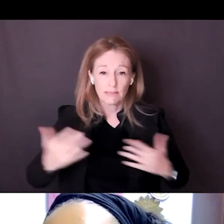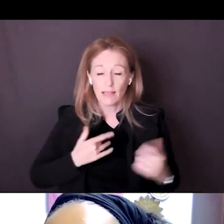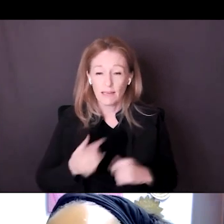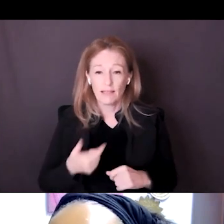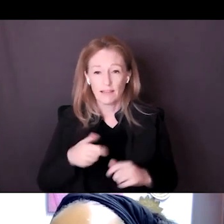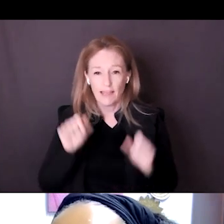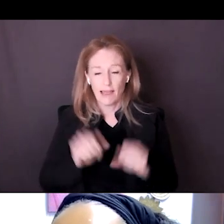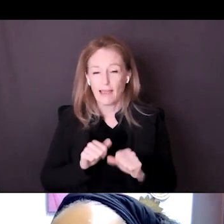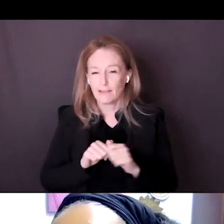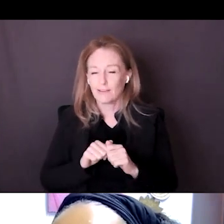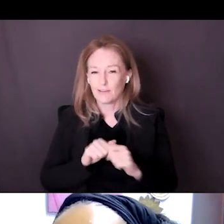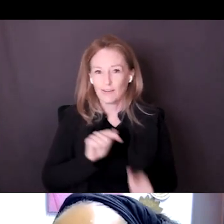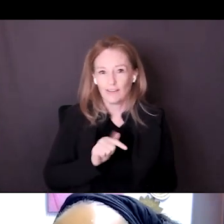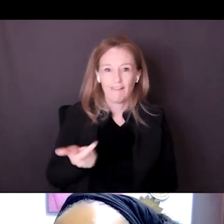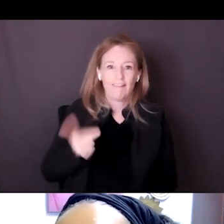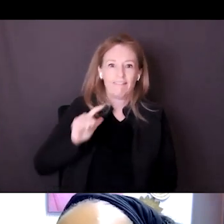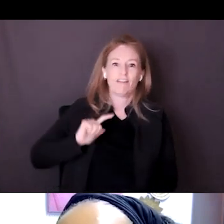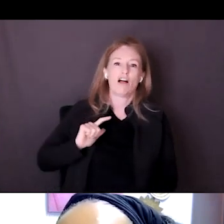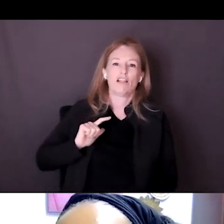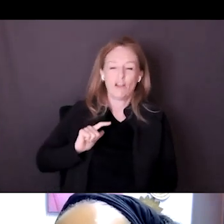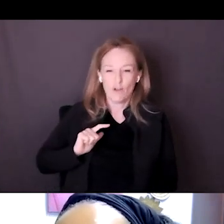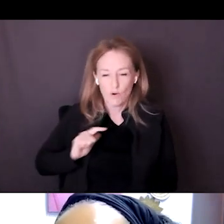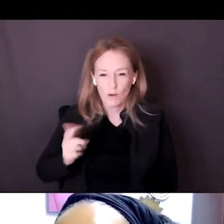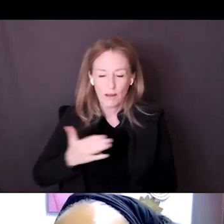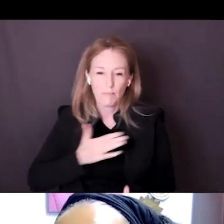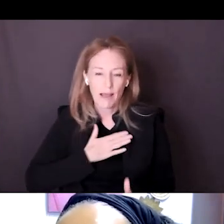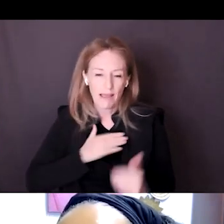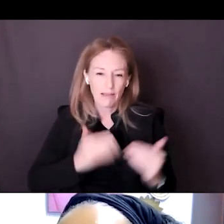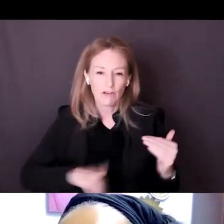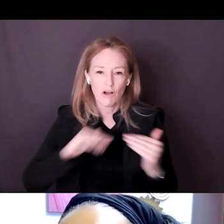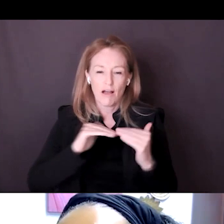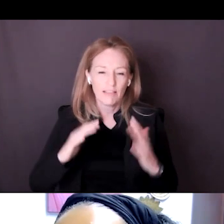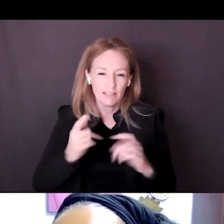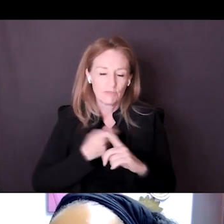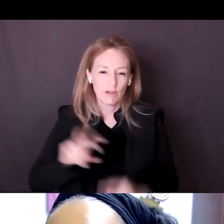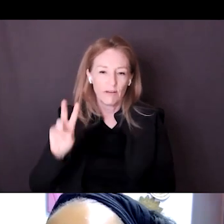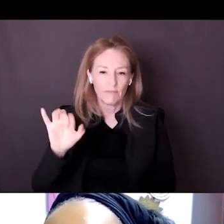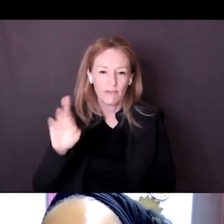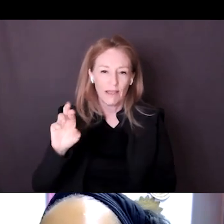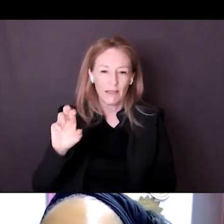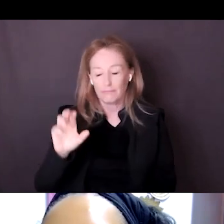MY COLLEAGUES AT VIBRANT. ALWAYS GREAT TO SEE THEM AND WHAT